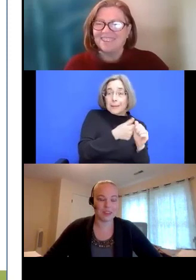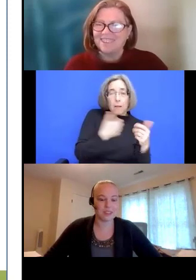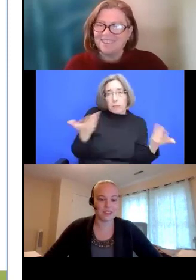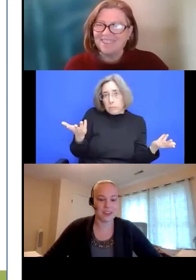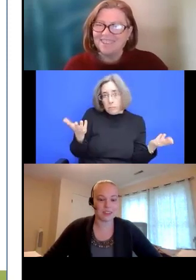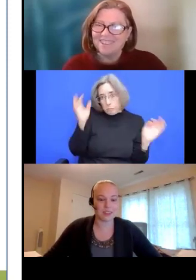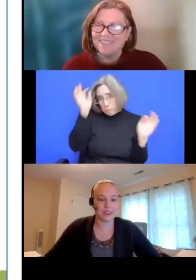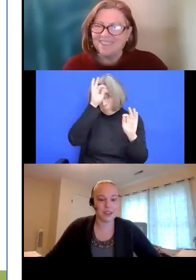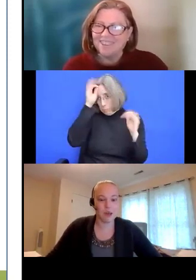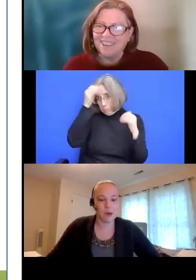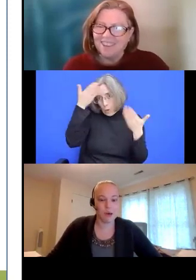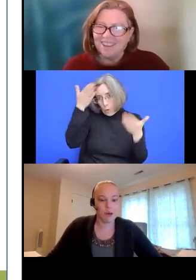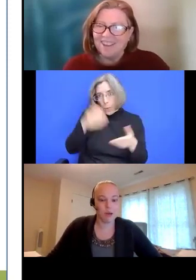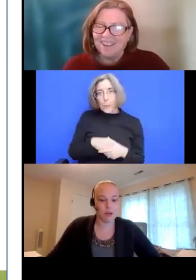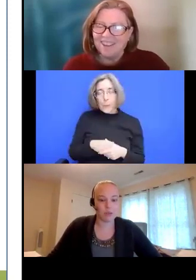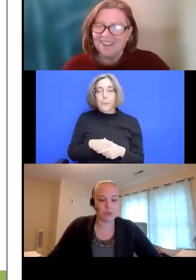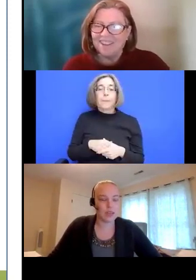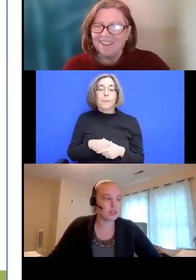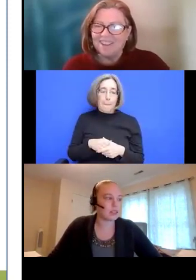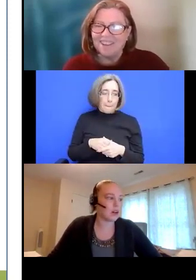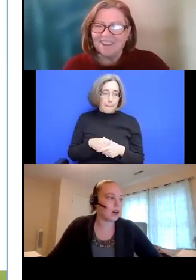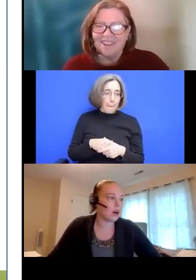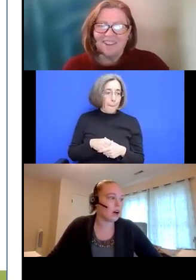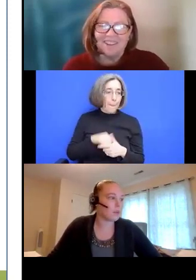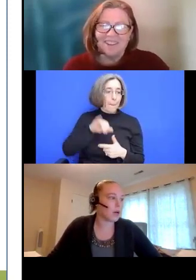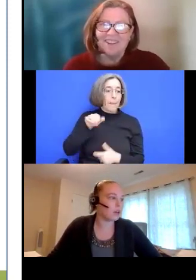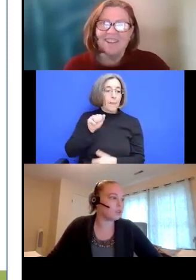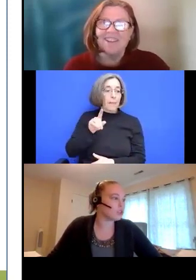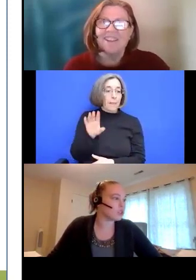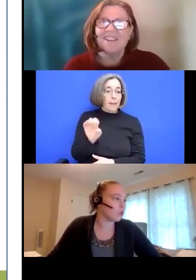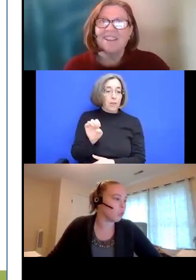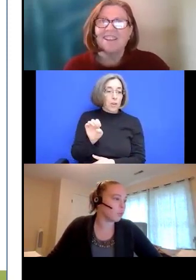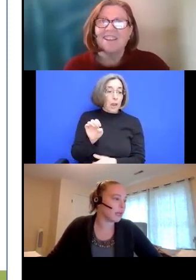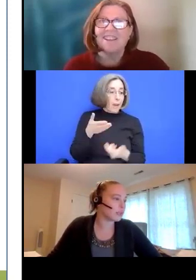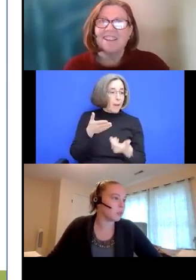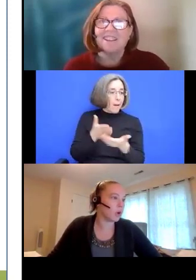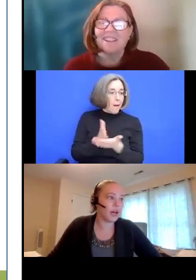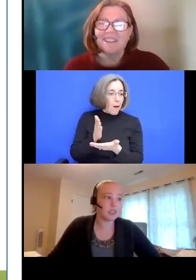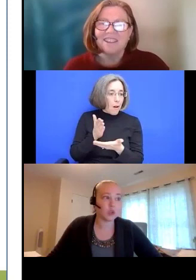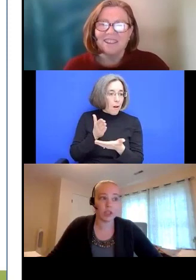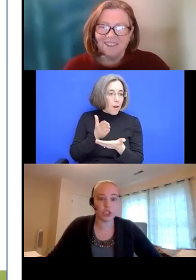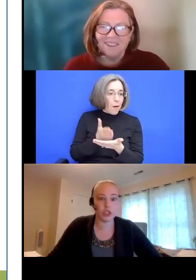Jade Blevins: Exactly. All right. I'm going to ask you one last question,